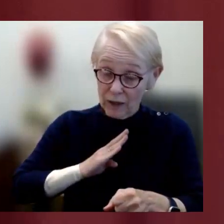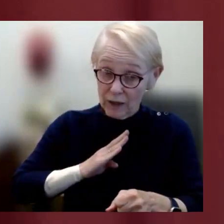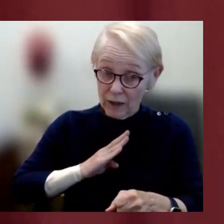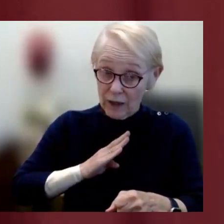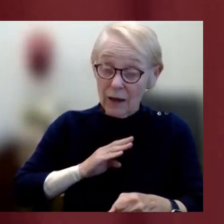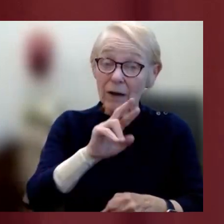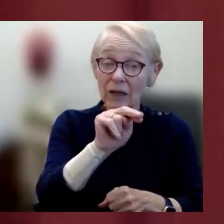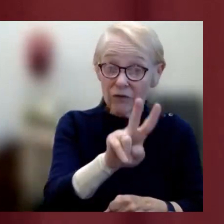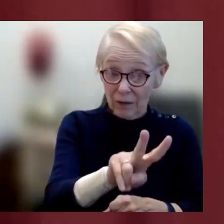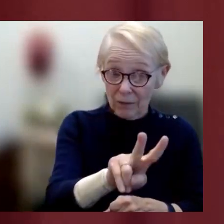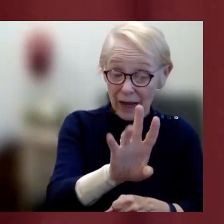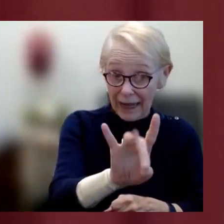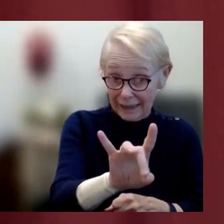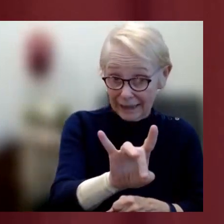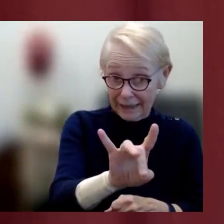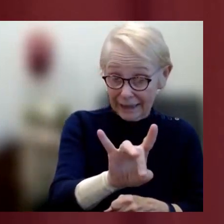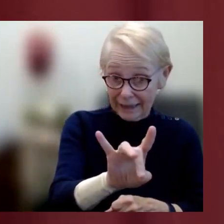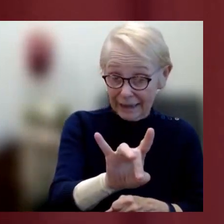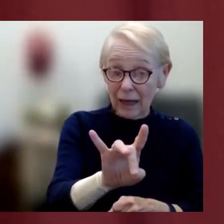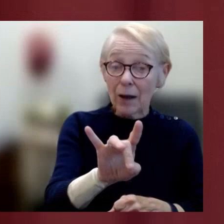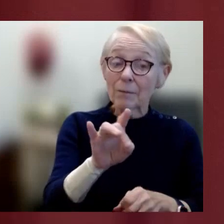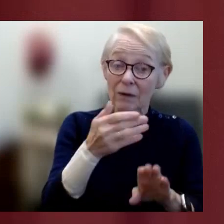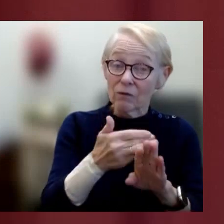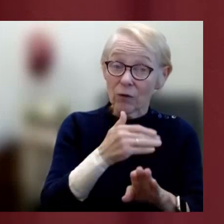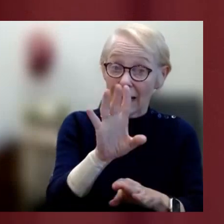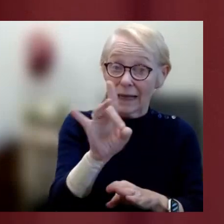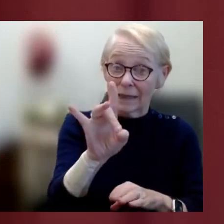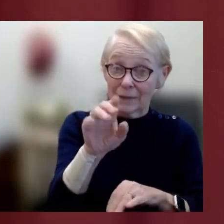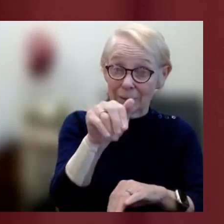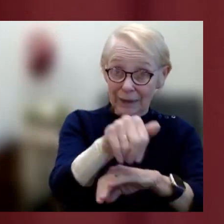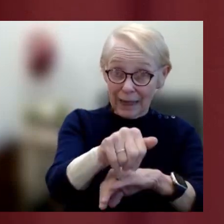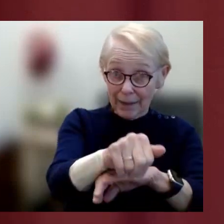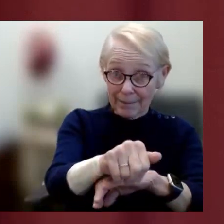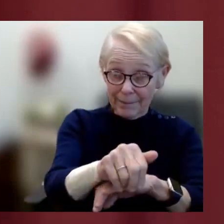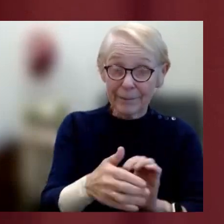their voice will their vote will count and their their voice will be heard it is good for people to